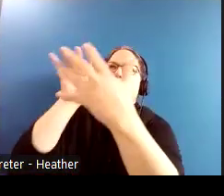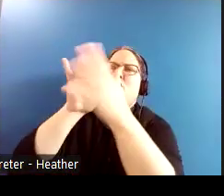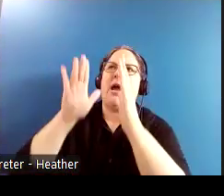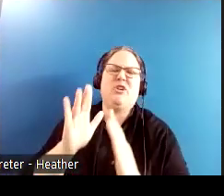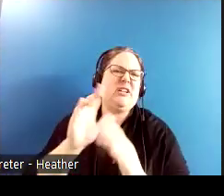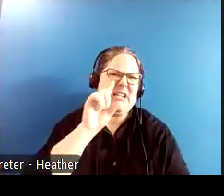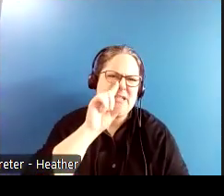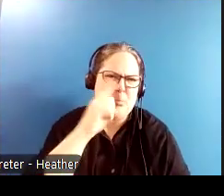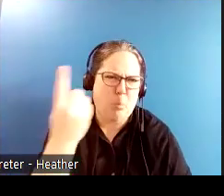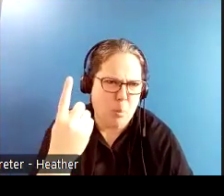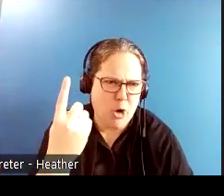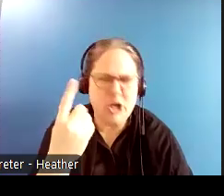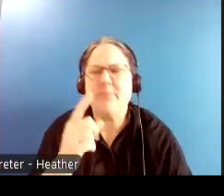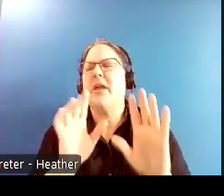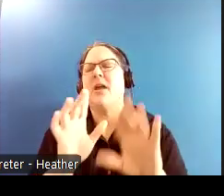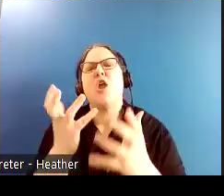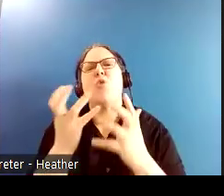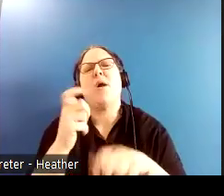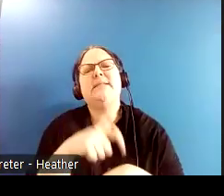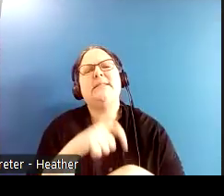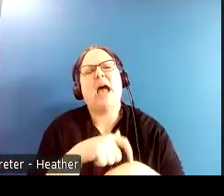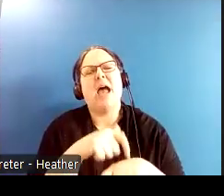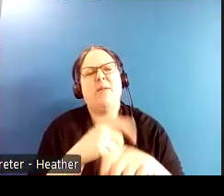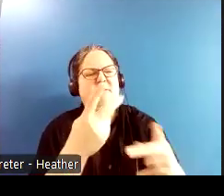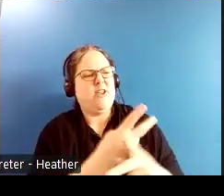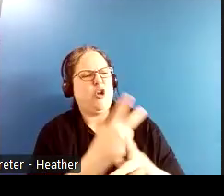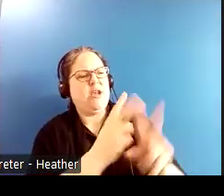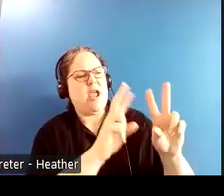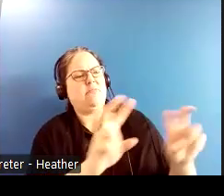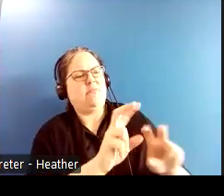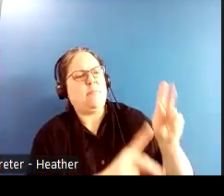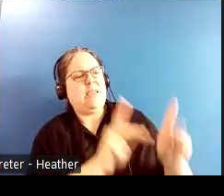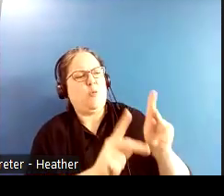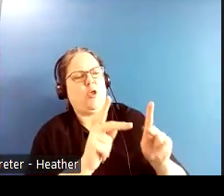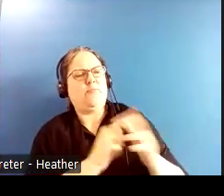place in the universe he wants to spend some time figuring out humans themselves. Uh this is around